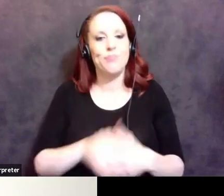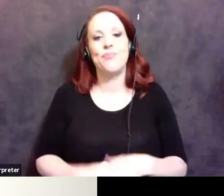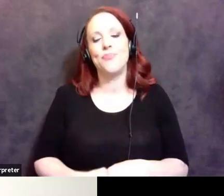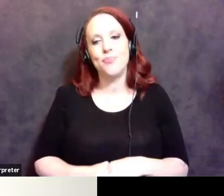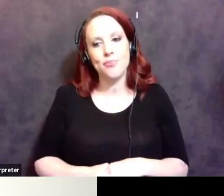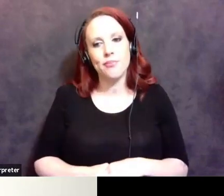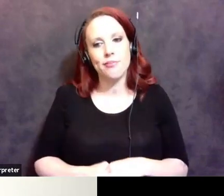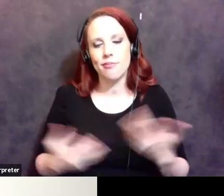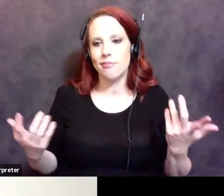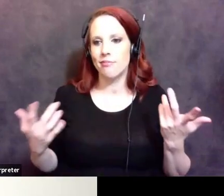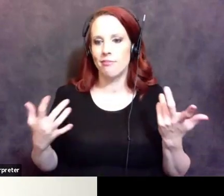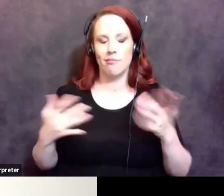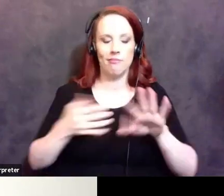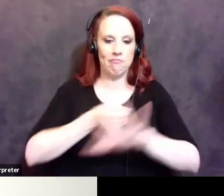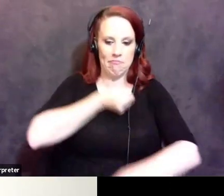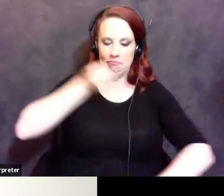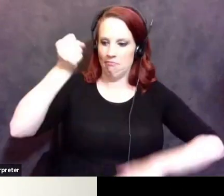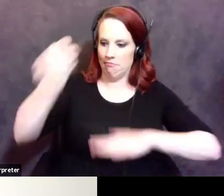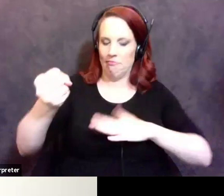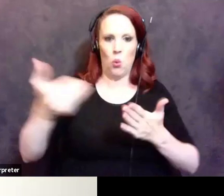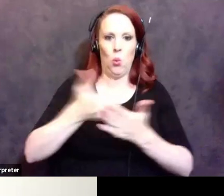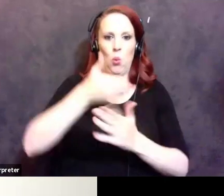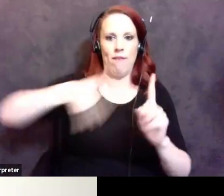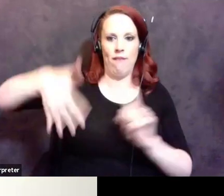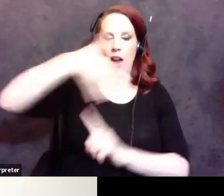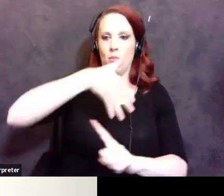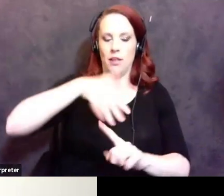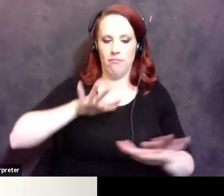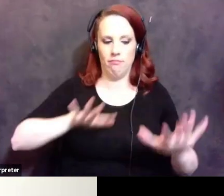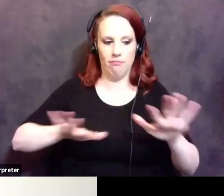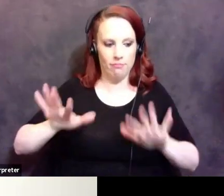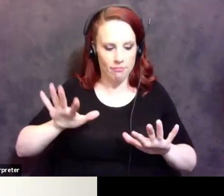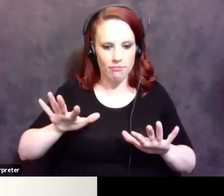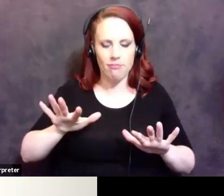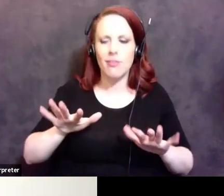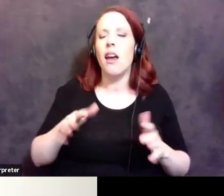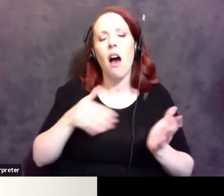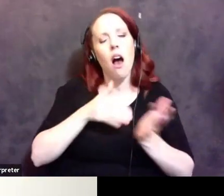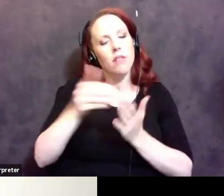into this environment and I often like to tell people this isn't just a disability story.